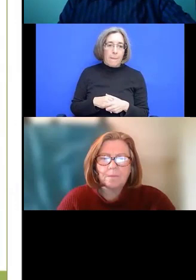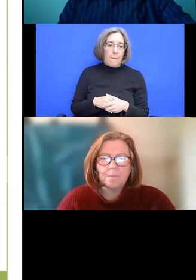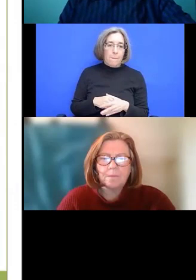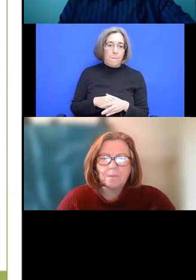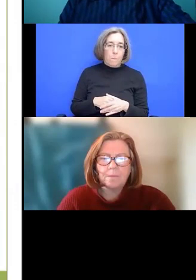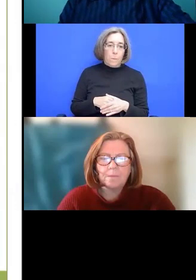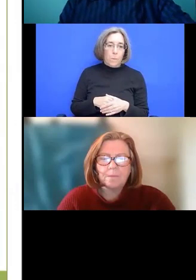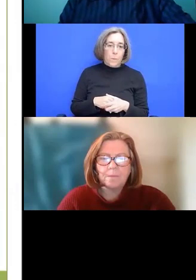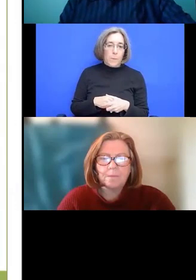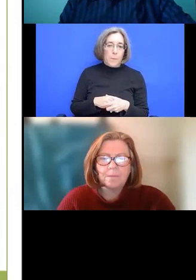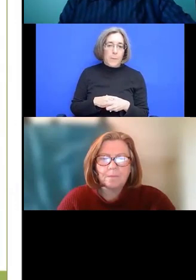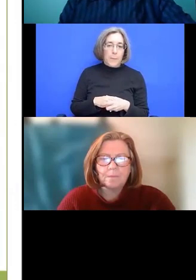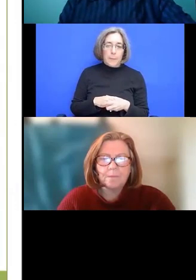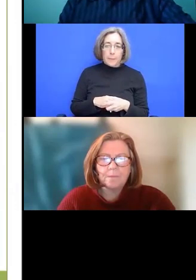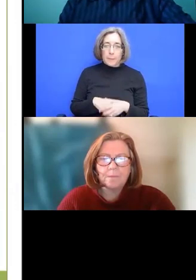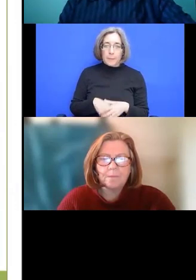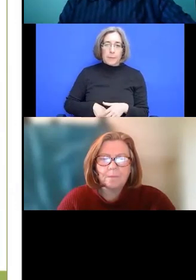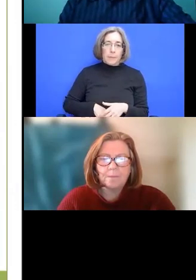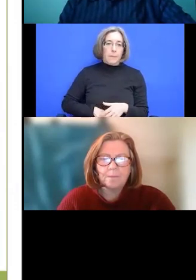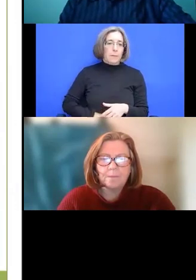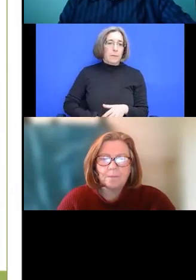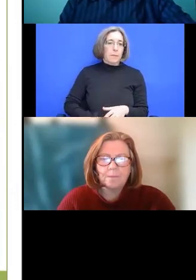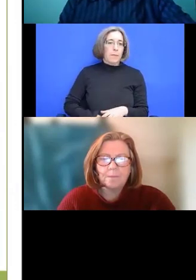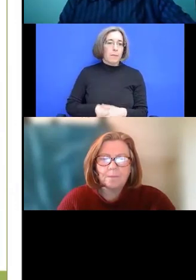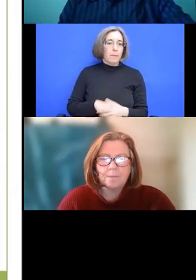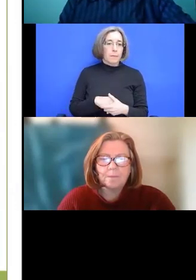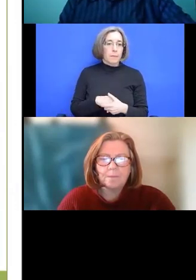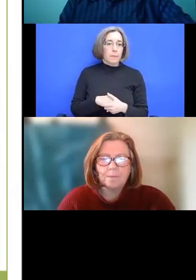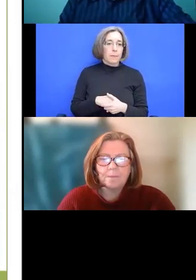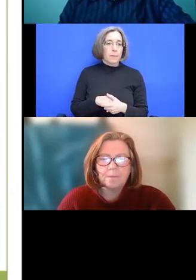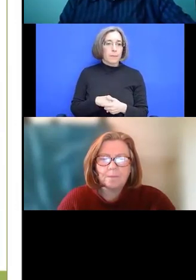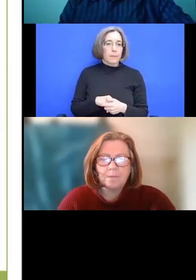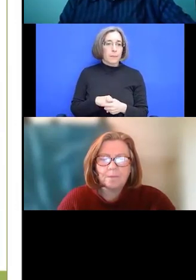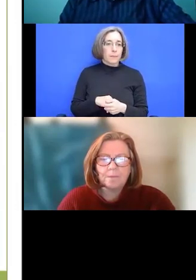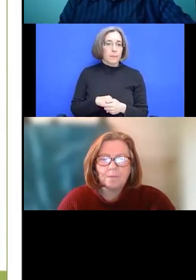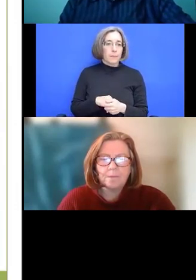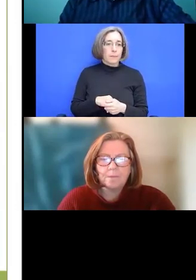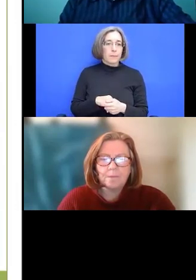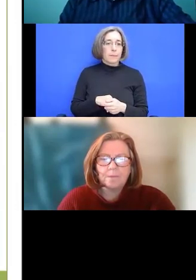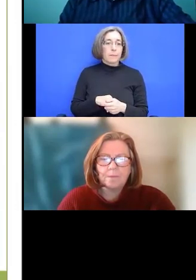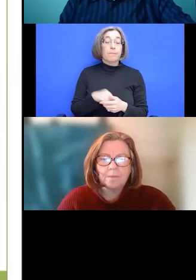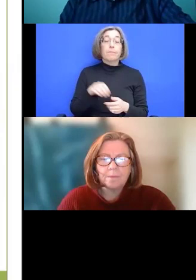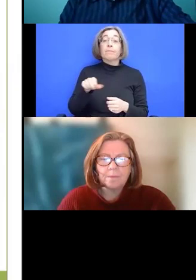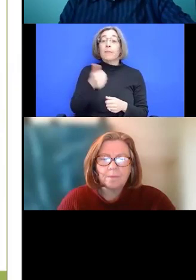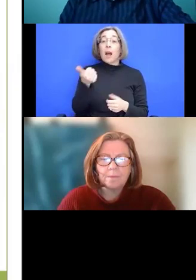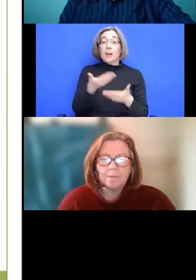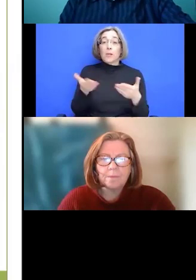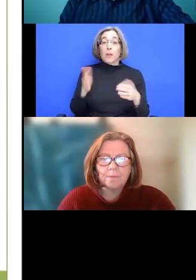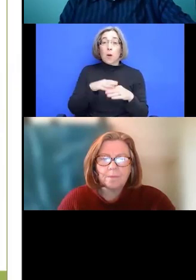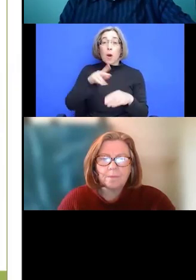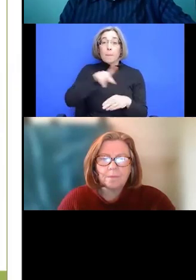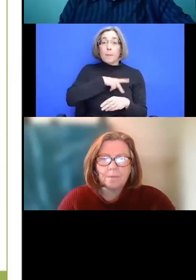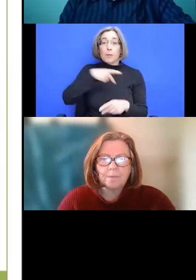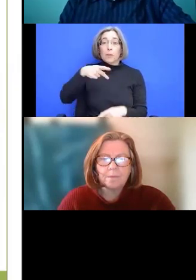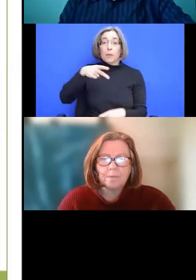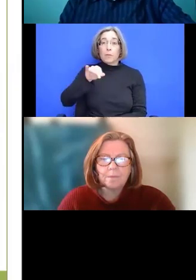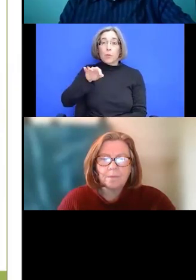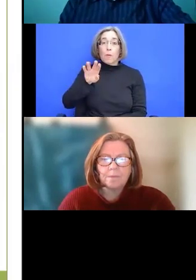There is another aspect to all of this and it's on the personal profile and it is a link to the ORCID ID. If you haven't heard of this,